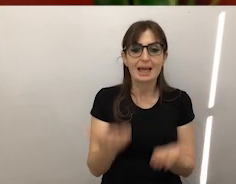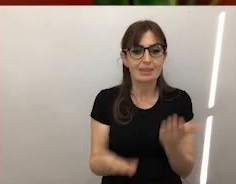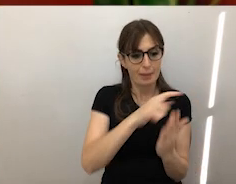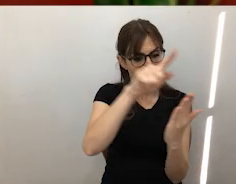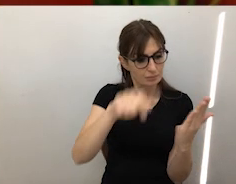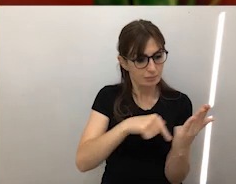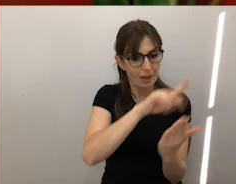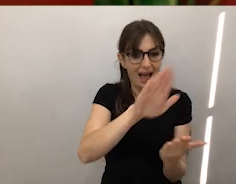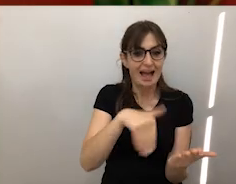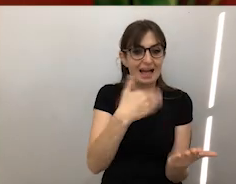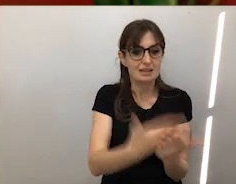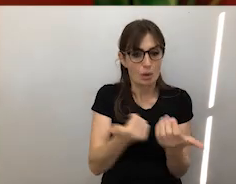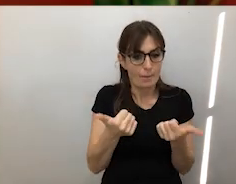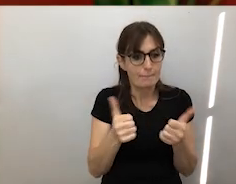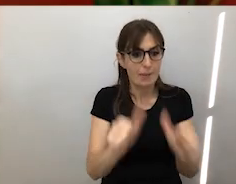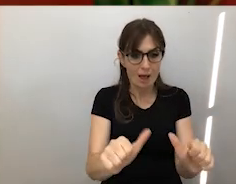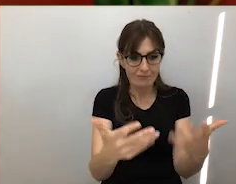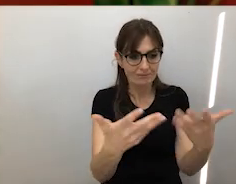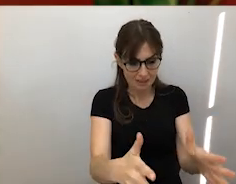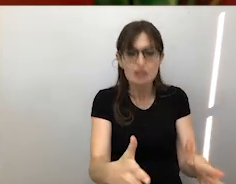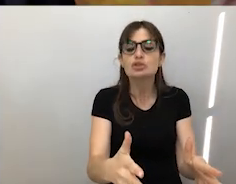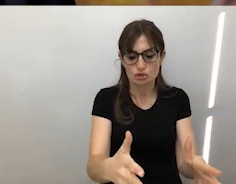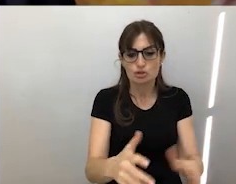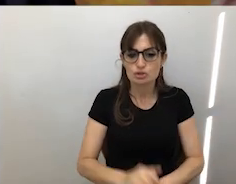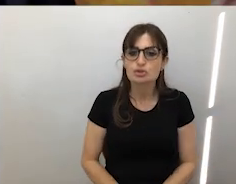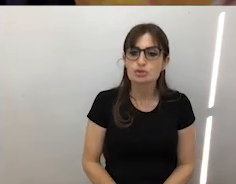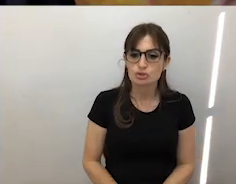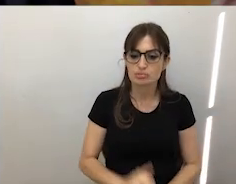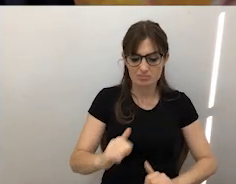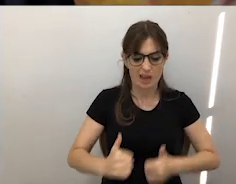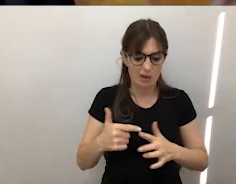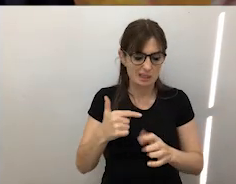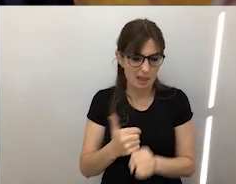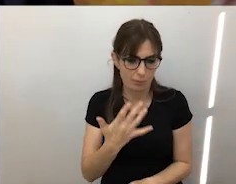until the service or obligation is performed. Referring to our example balance sheet,